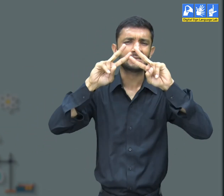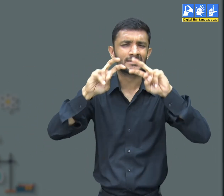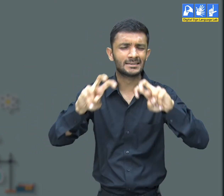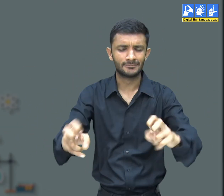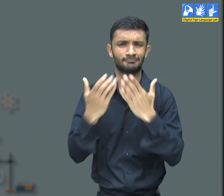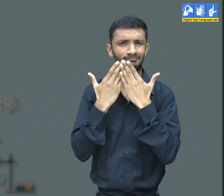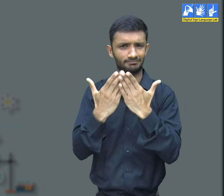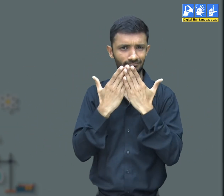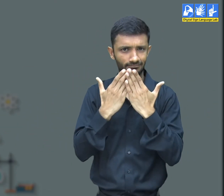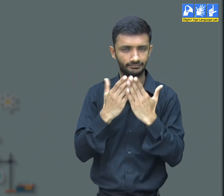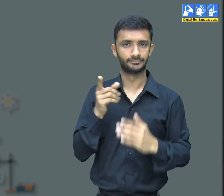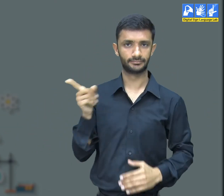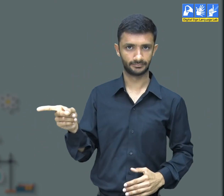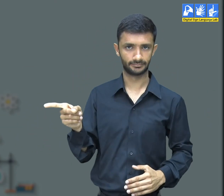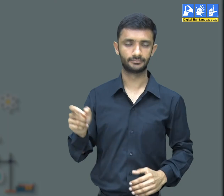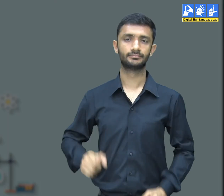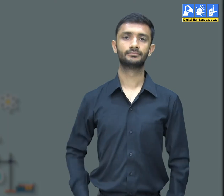It is the study of the Earth.